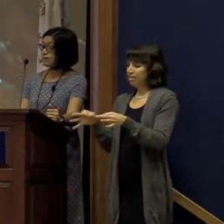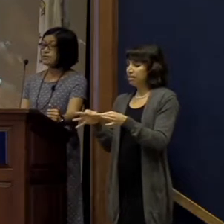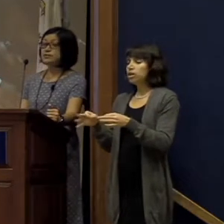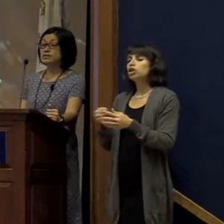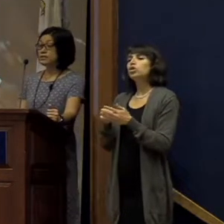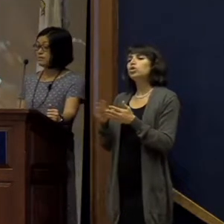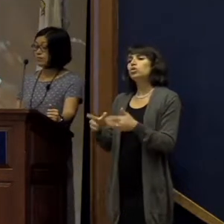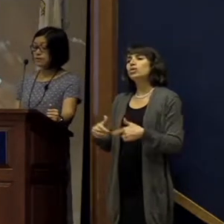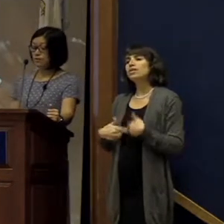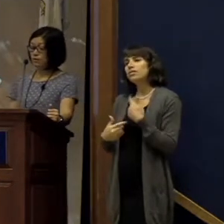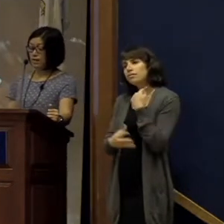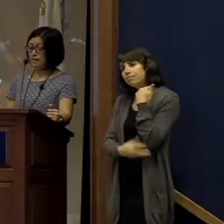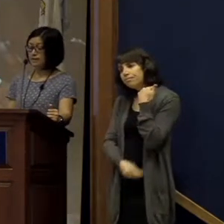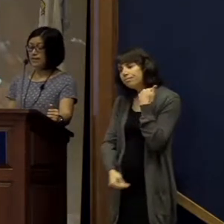or experiencing tumultuous home lives